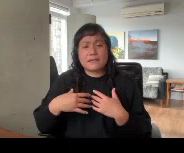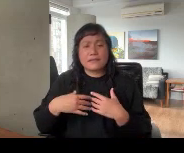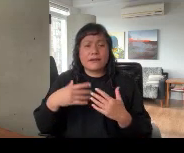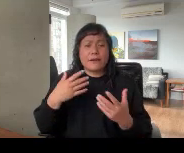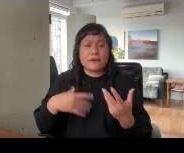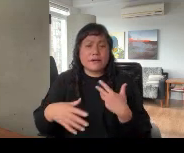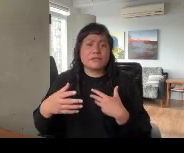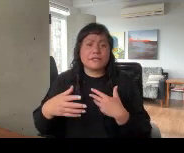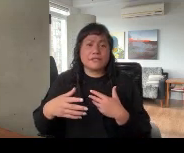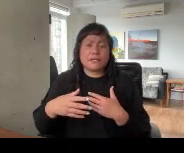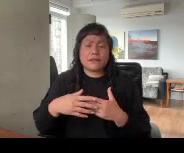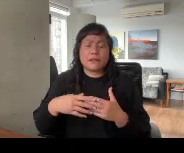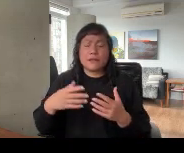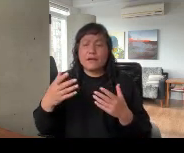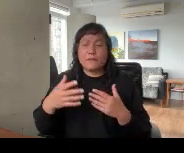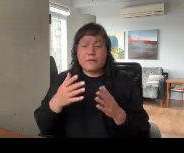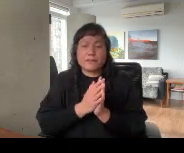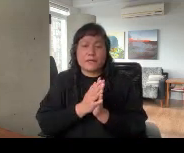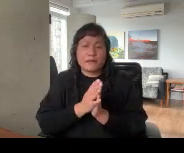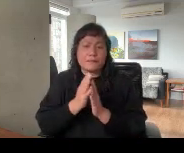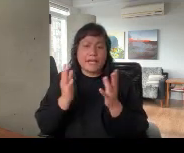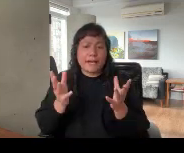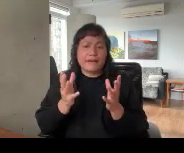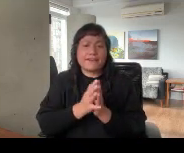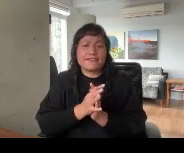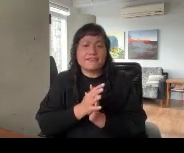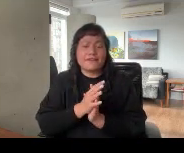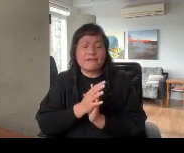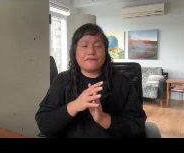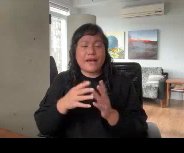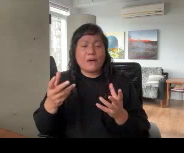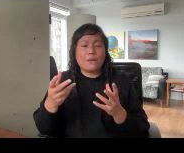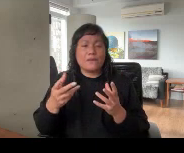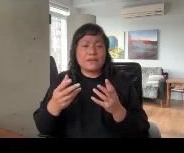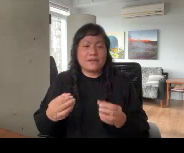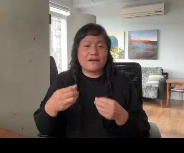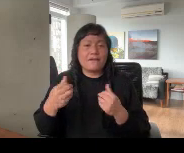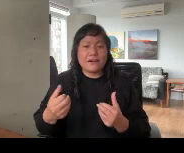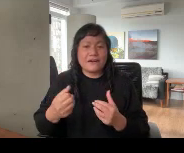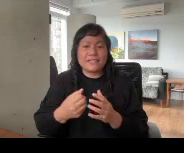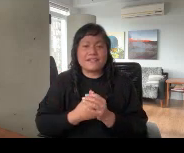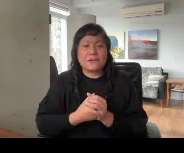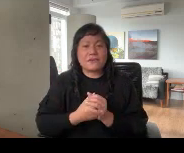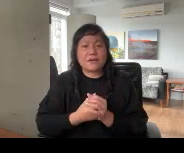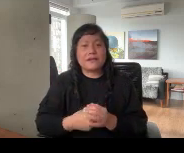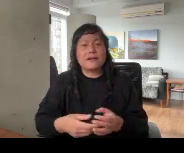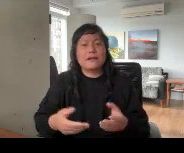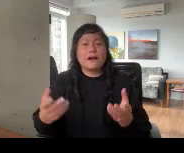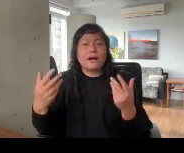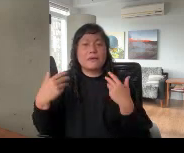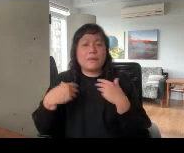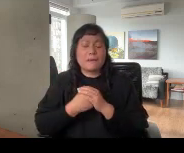basically now I'm not so much thinking about the mechanics of how the the content is being created,